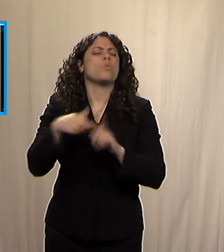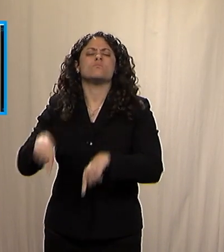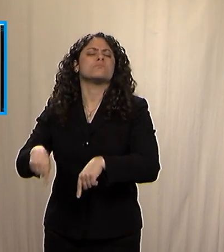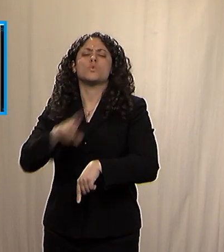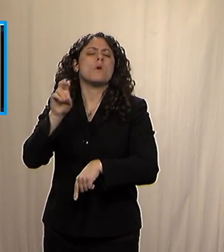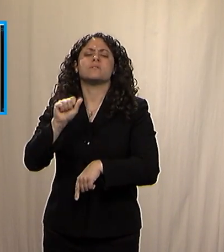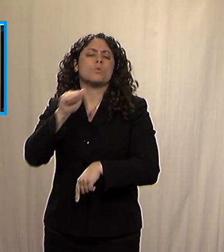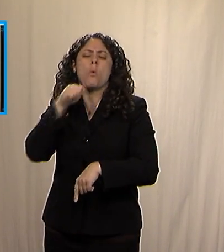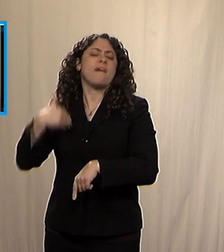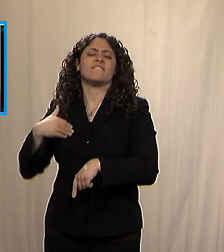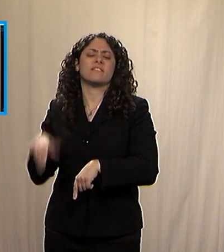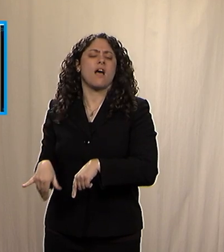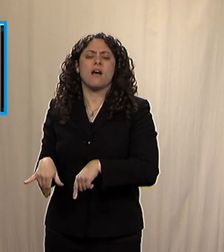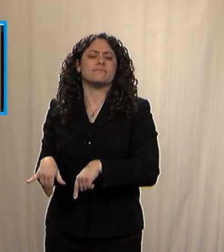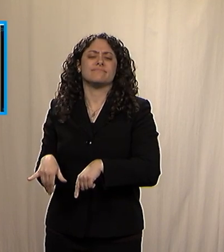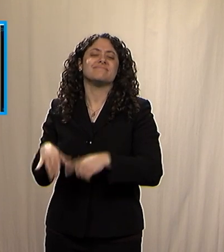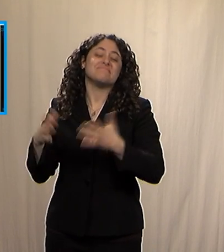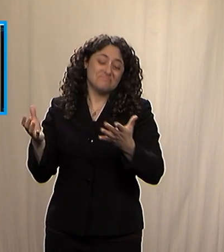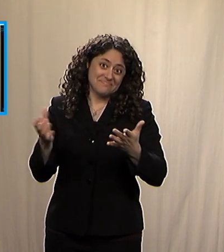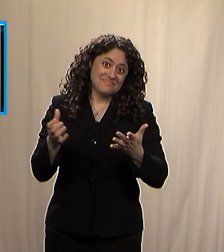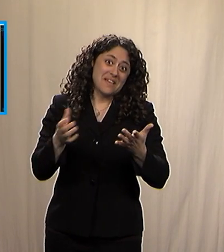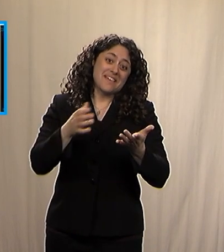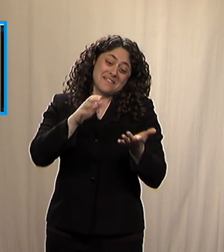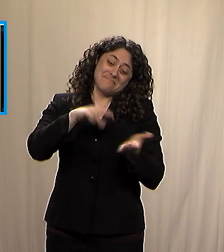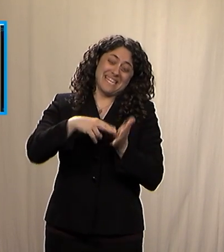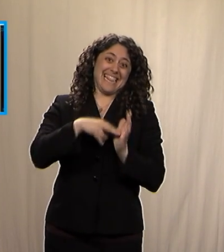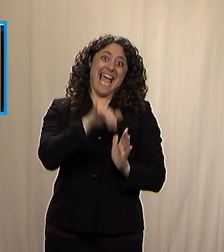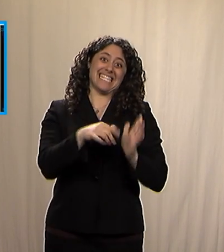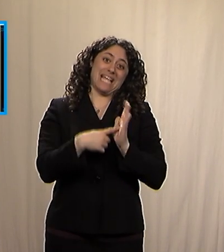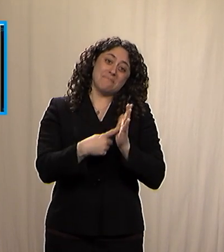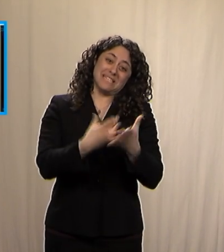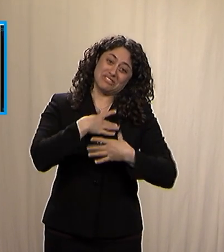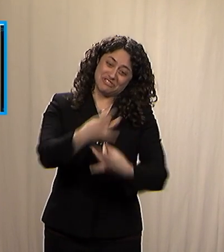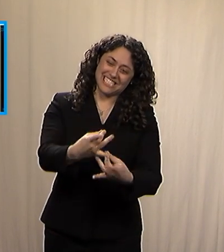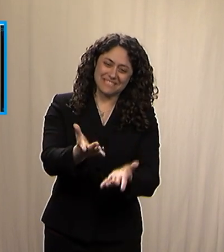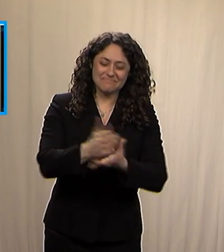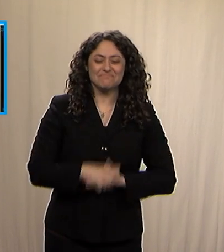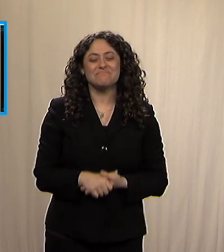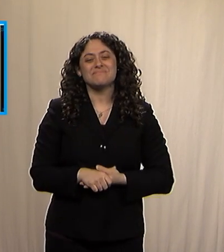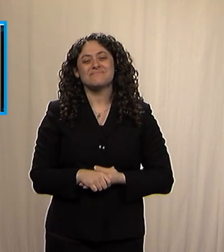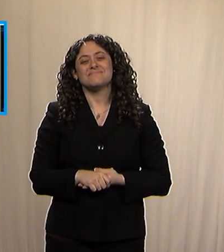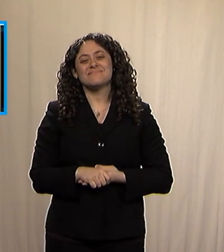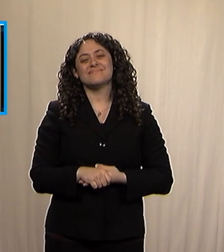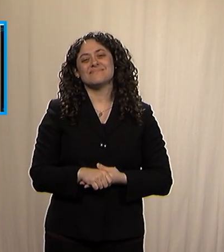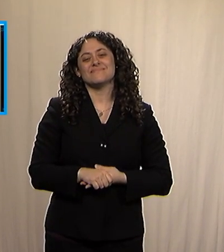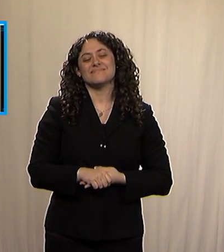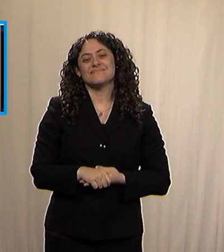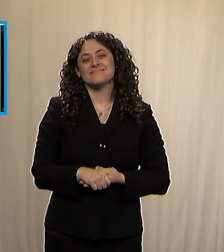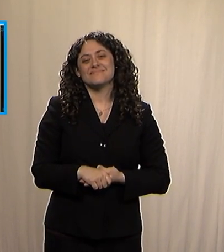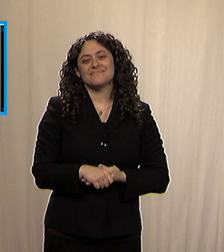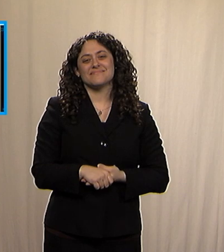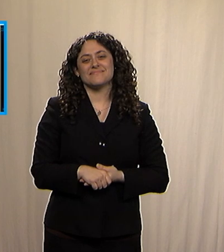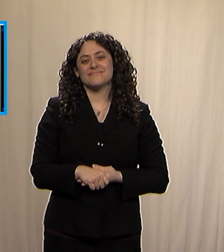which makes that example rather interesting.